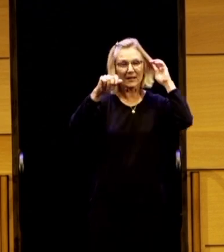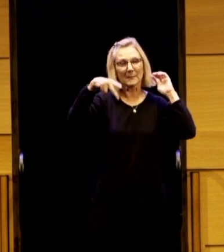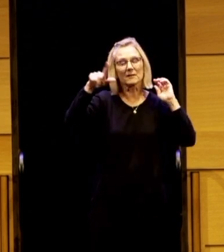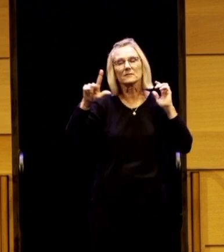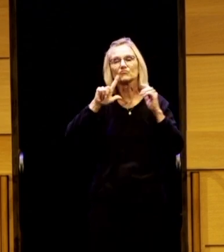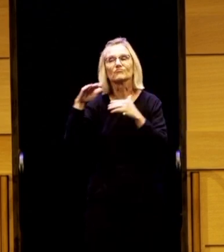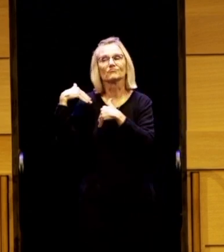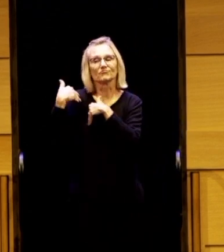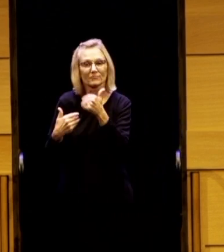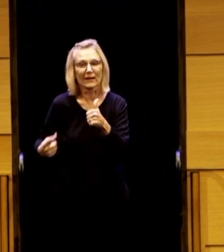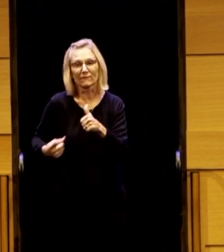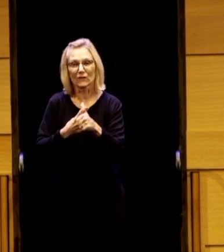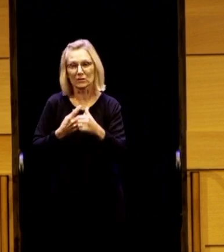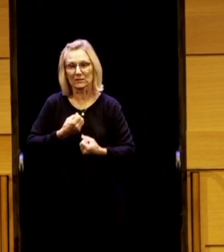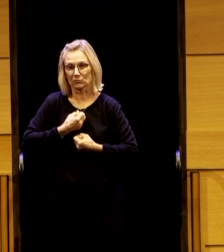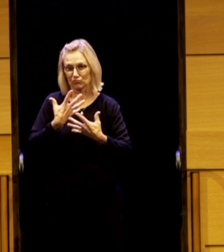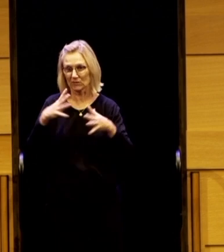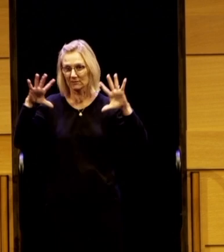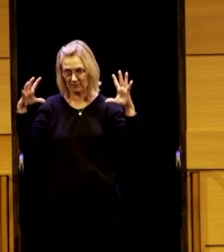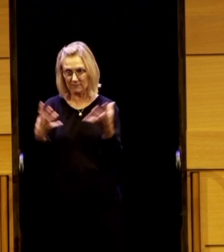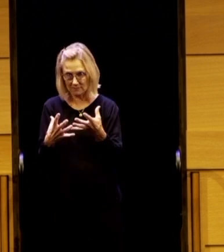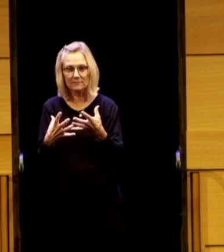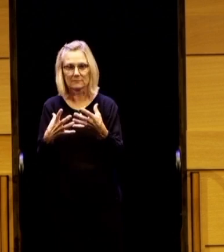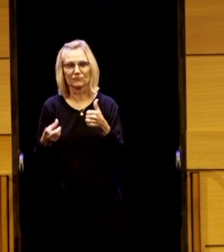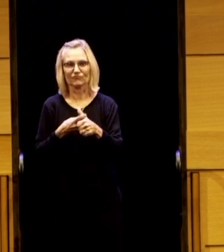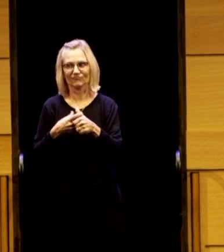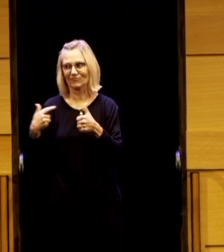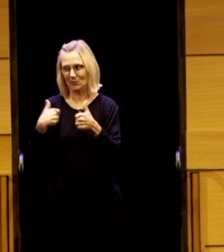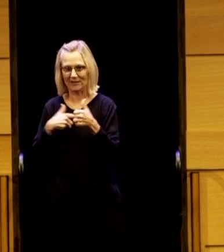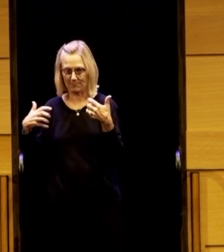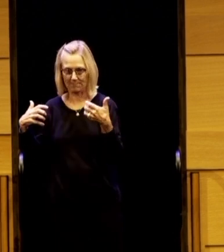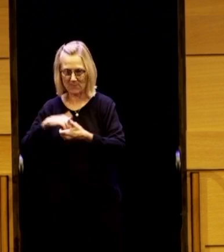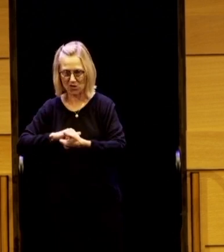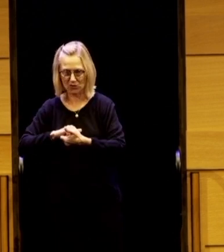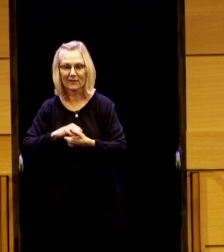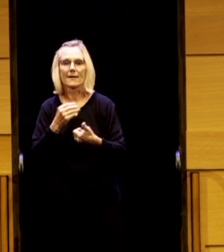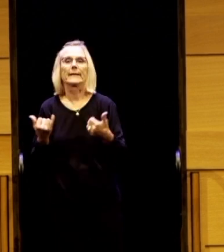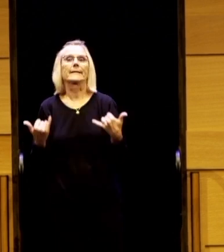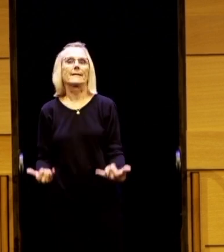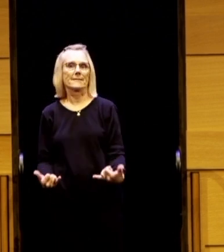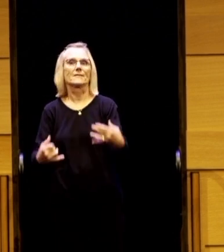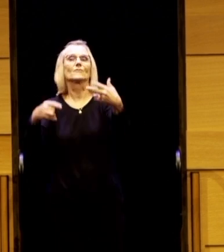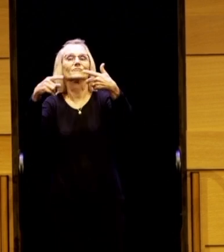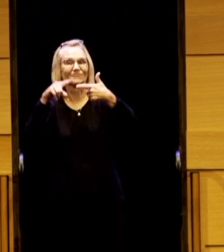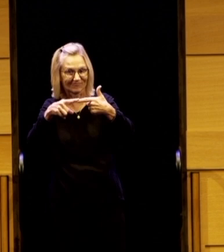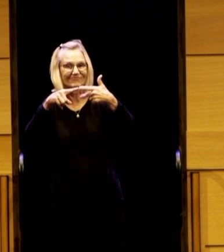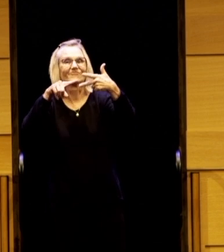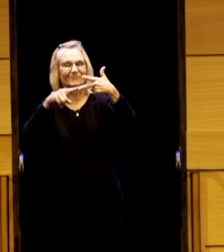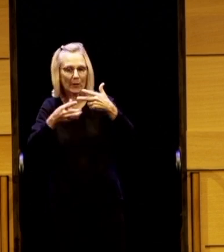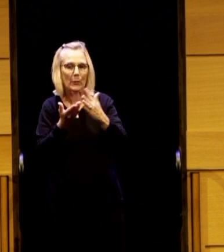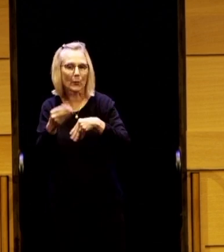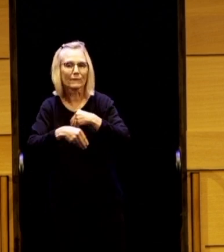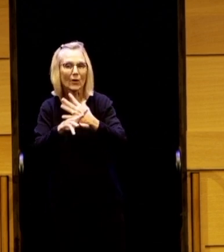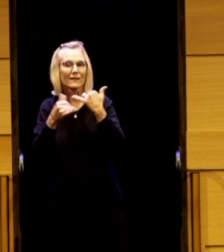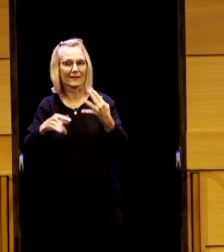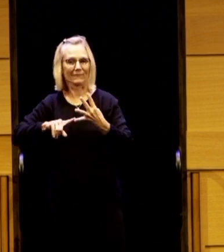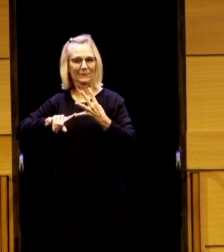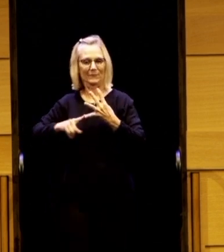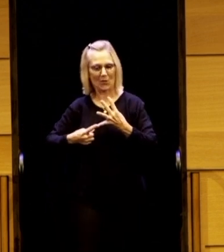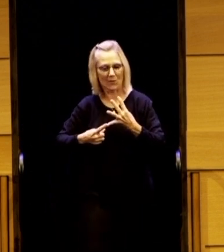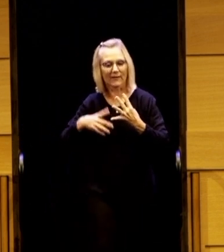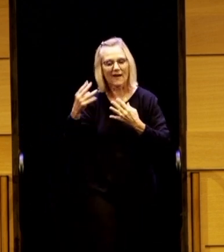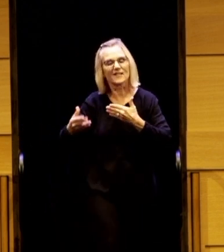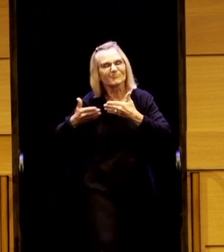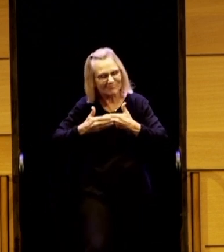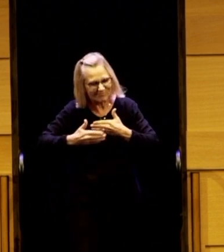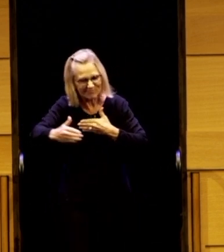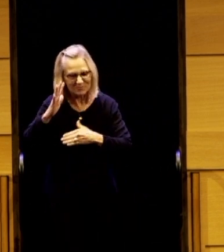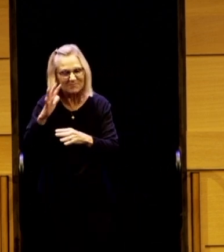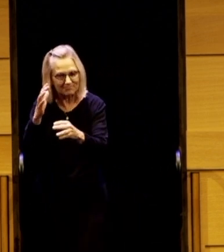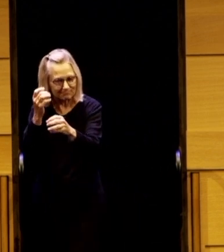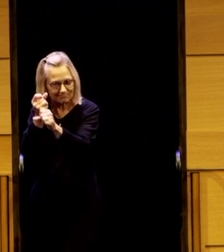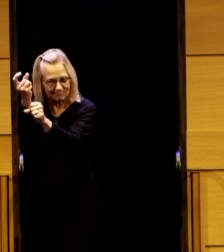APL were our partners when we first hosted this event four years ago.